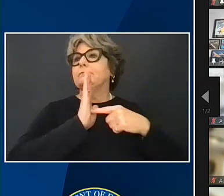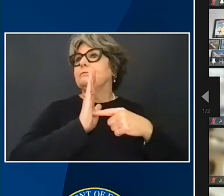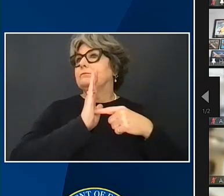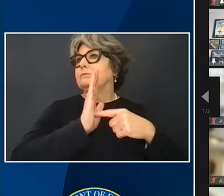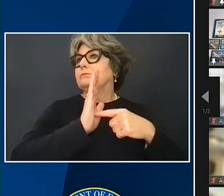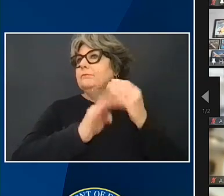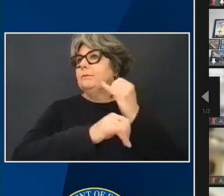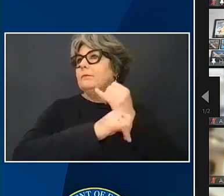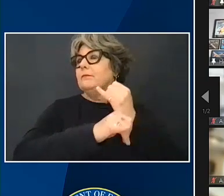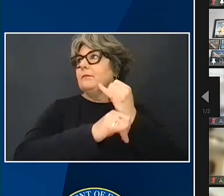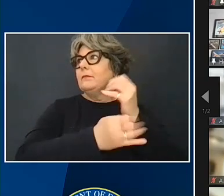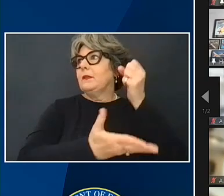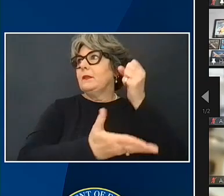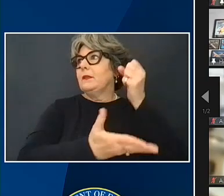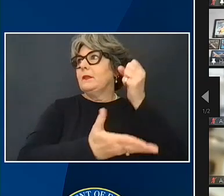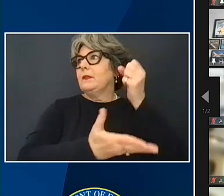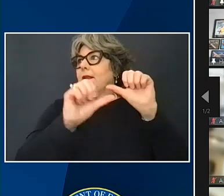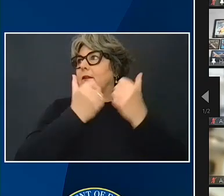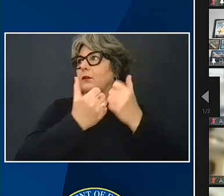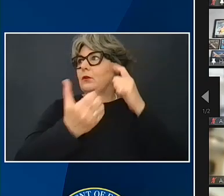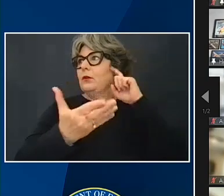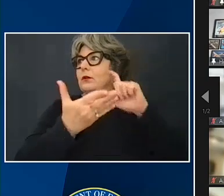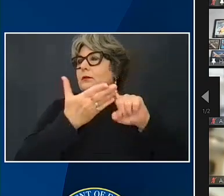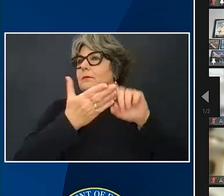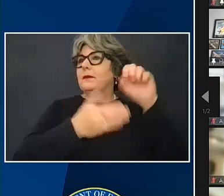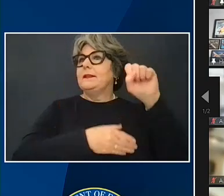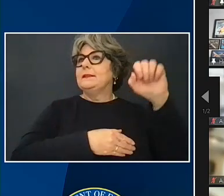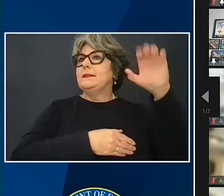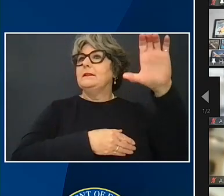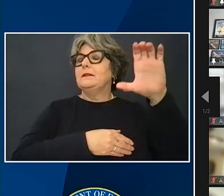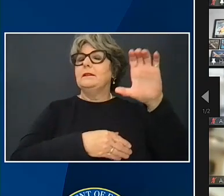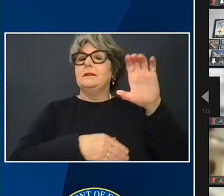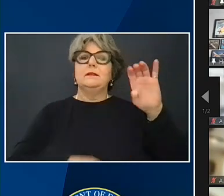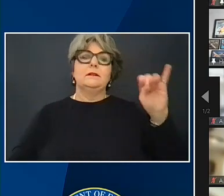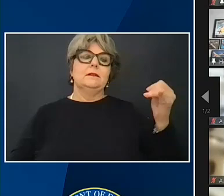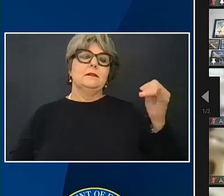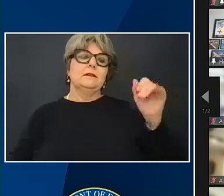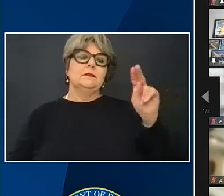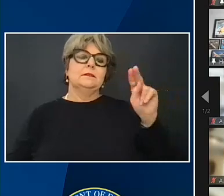agencies recognized by the Secretary, we are joined by Jamie Studley. Hello.